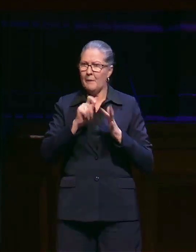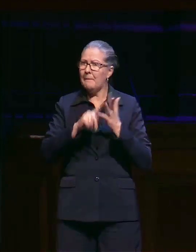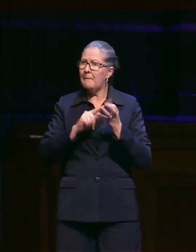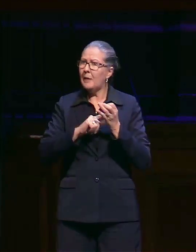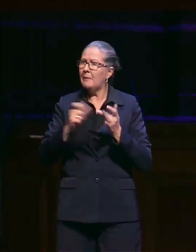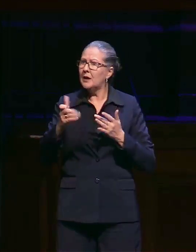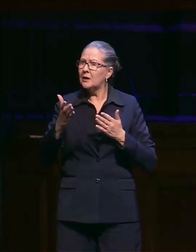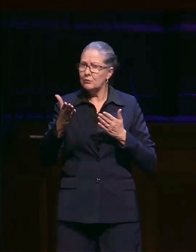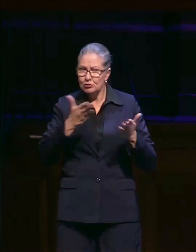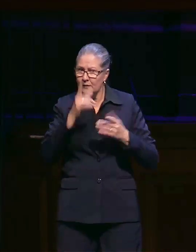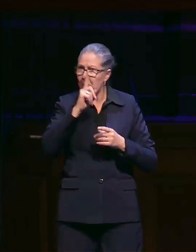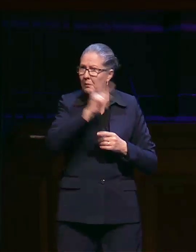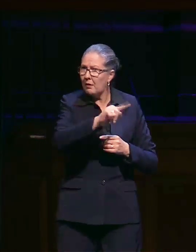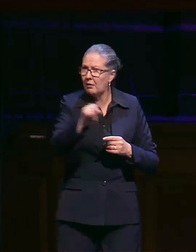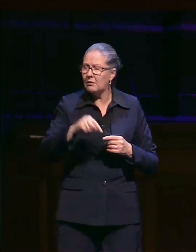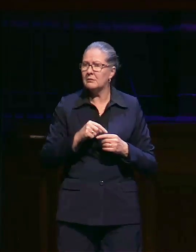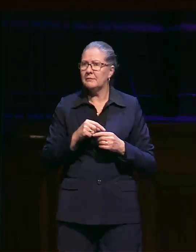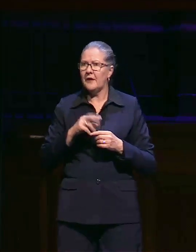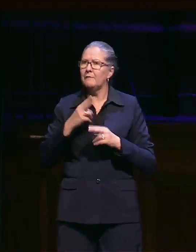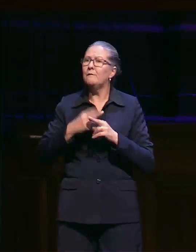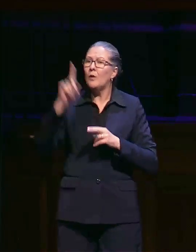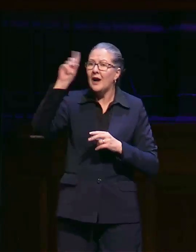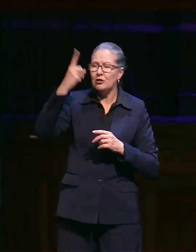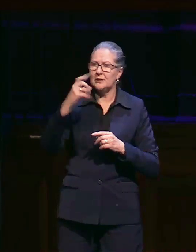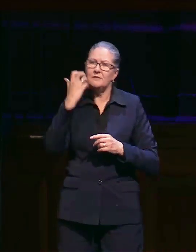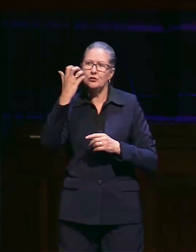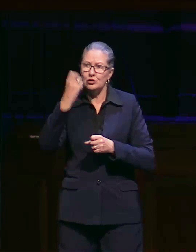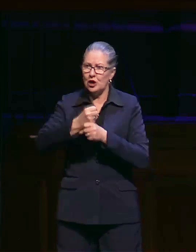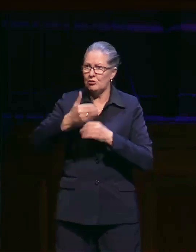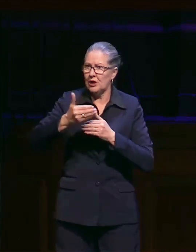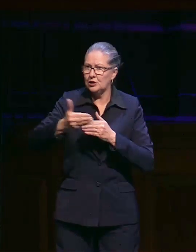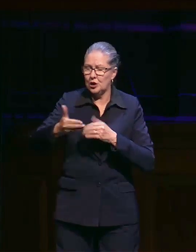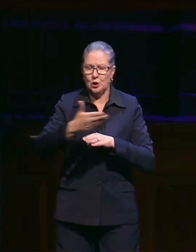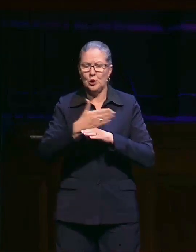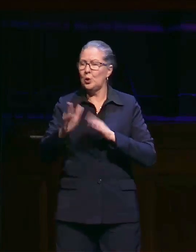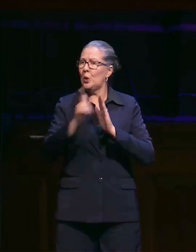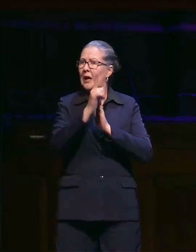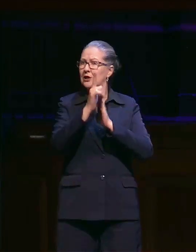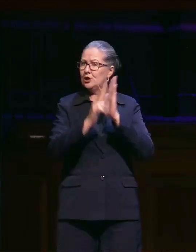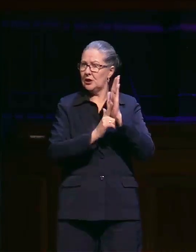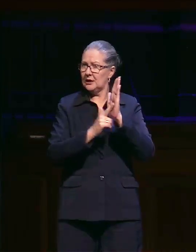this role for country current and future generations in new legislation just a